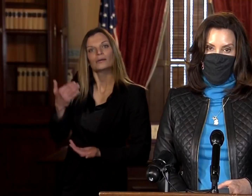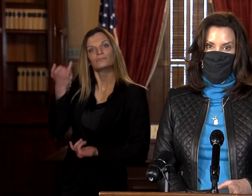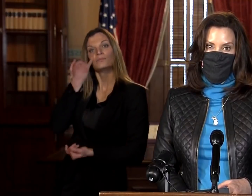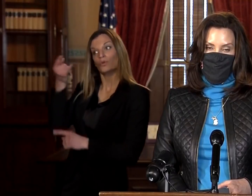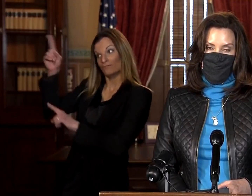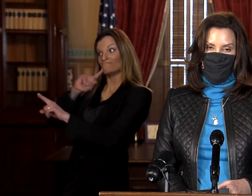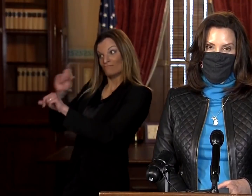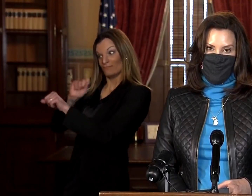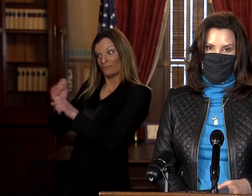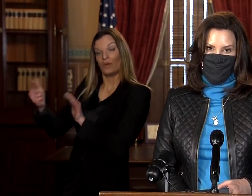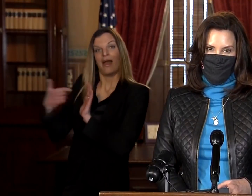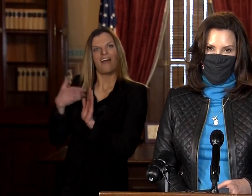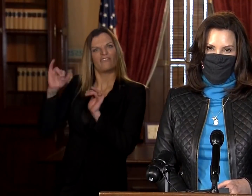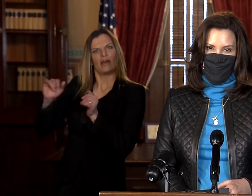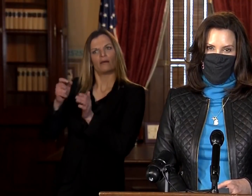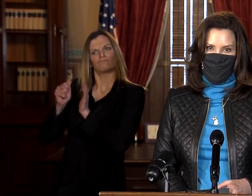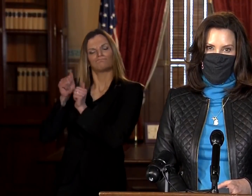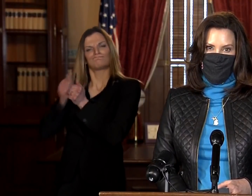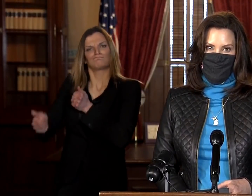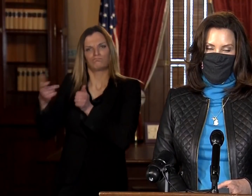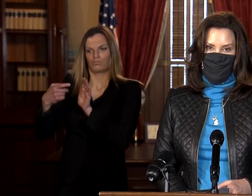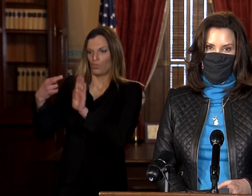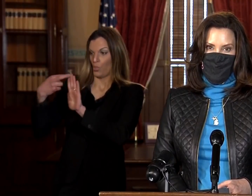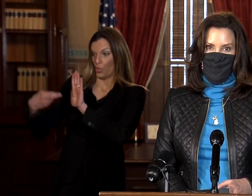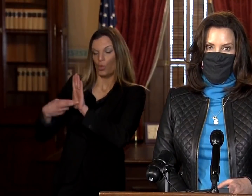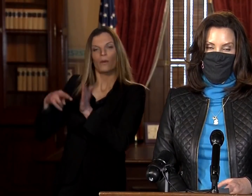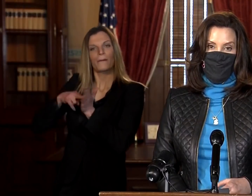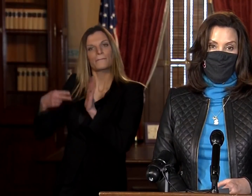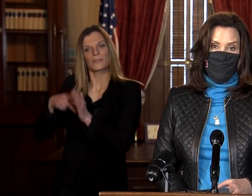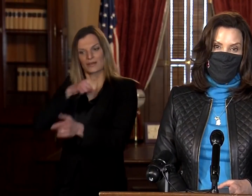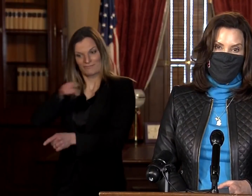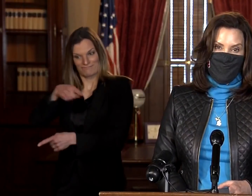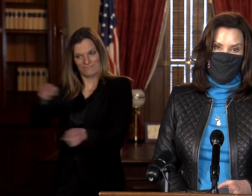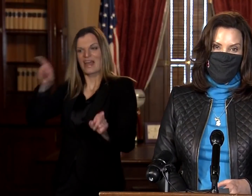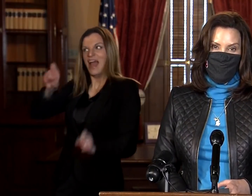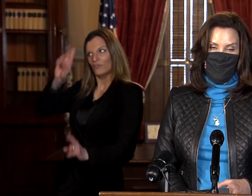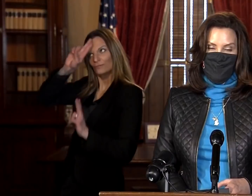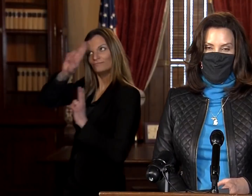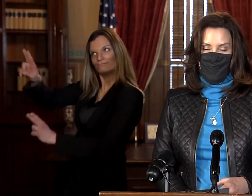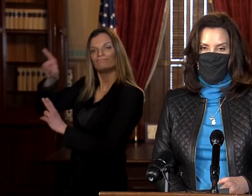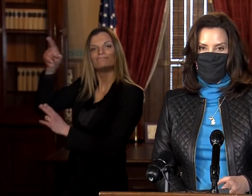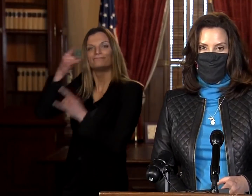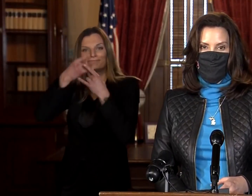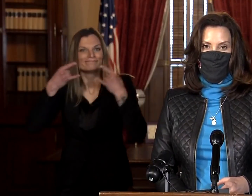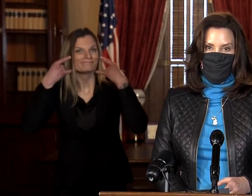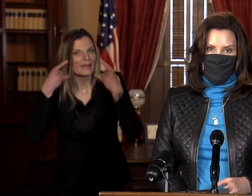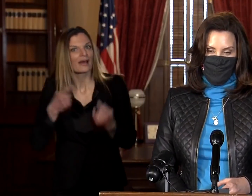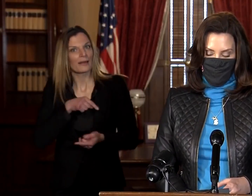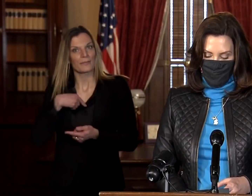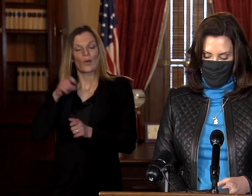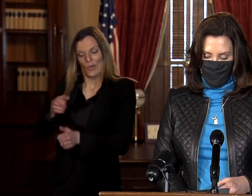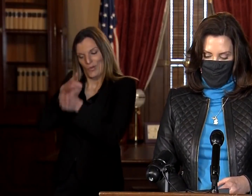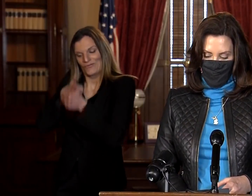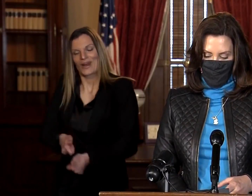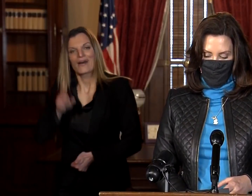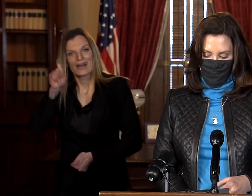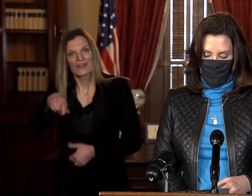That would really improve compliance and assist law compliance and assist law enforcement and help stop the enforcement and help stop the spread of Covid-19 so that we